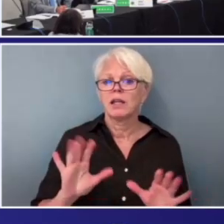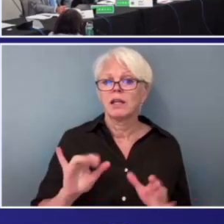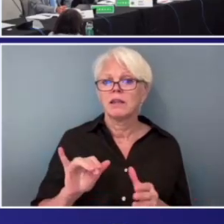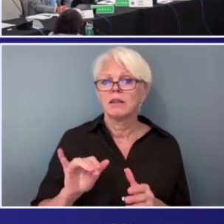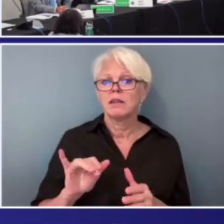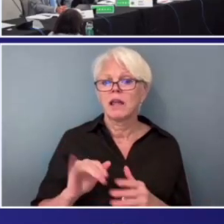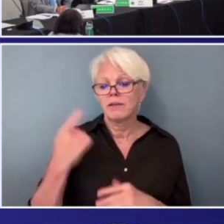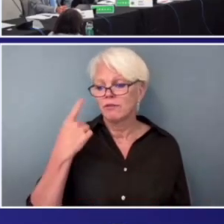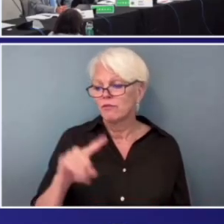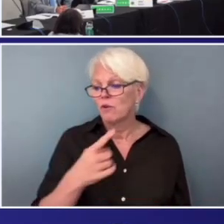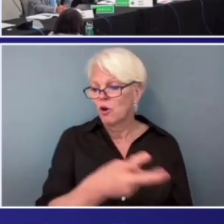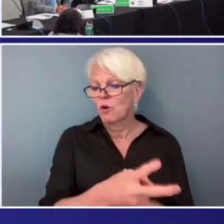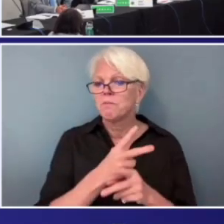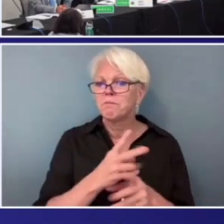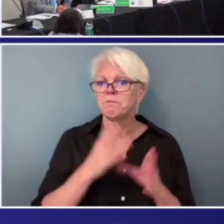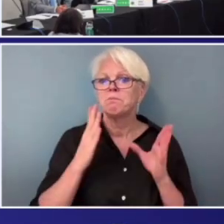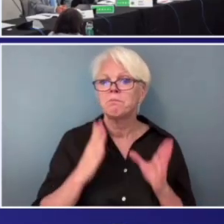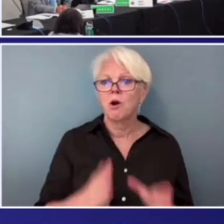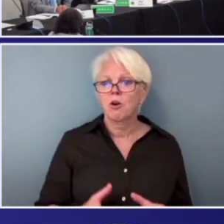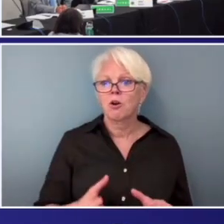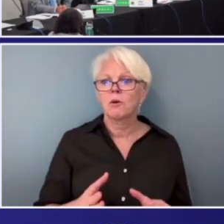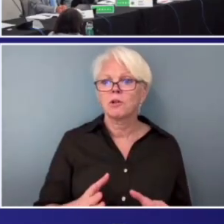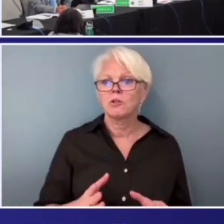borrowers that are on RAP --